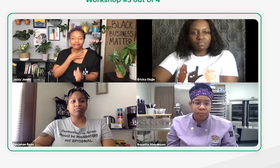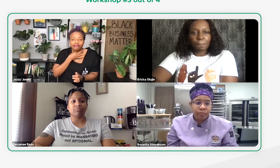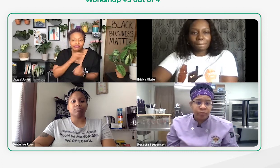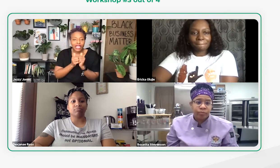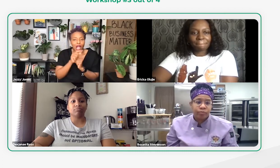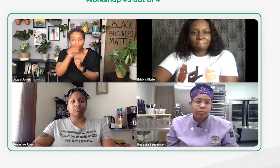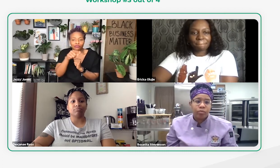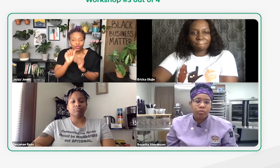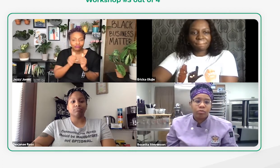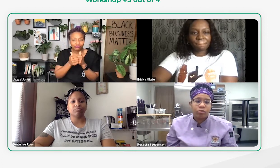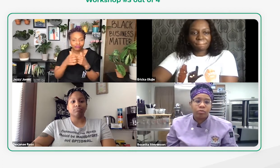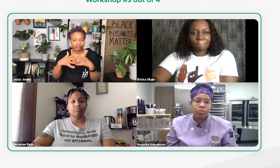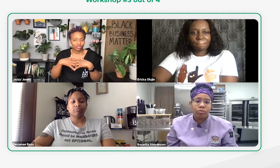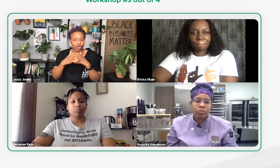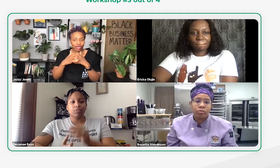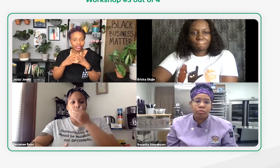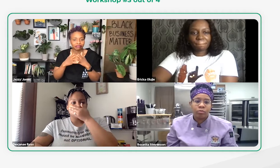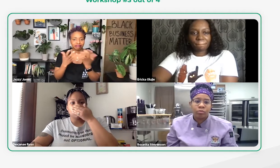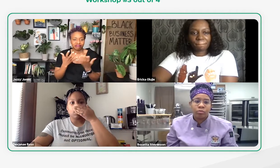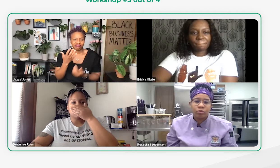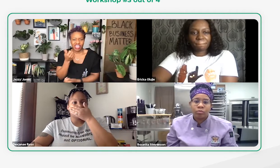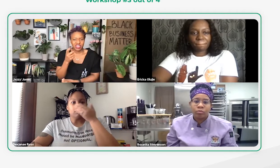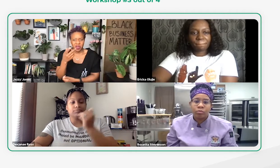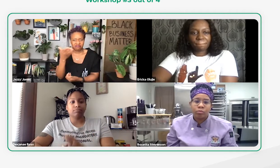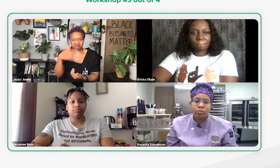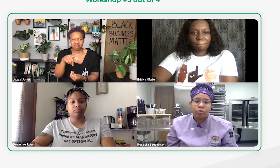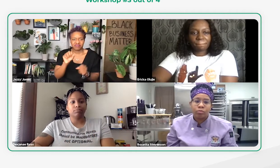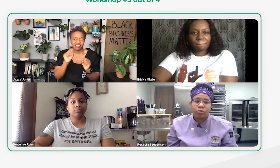or grants. >> Jazzy I'm curious to see how you guys got started